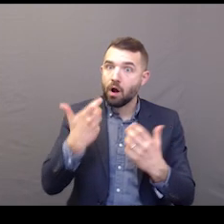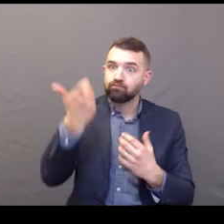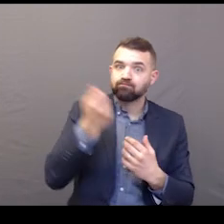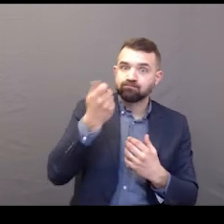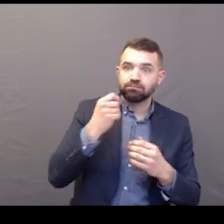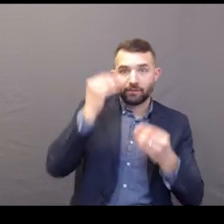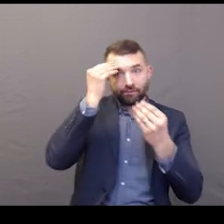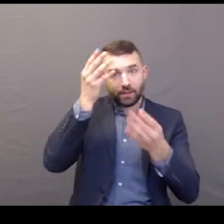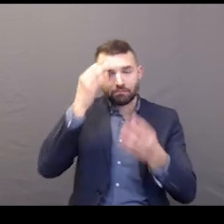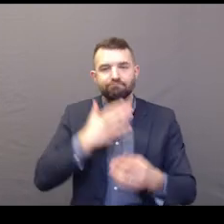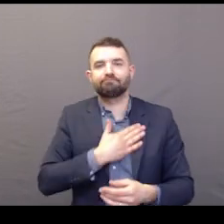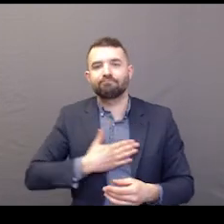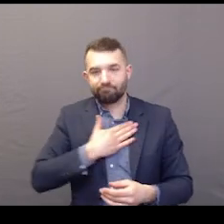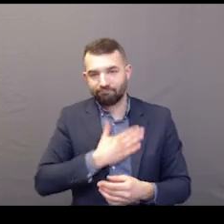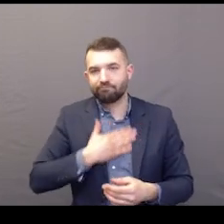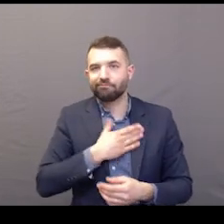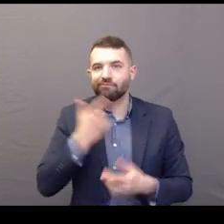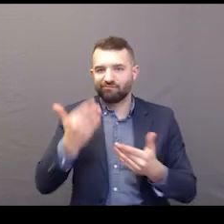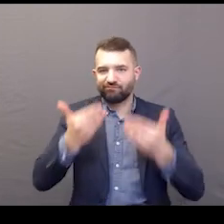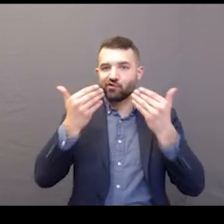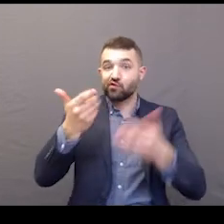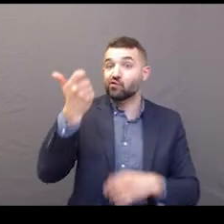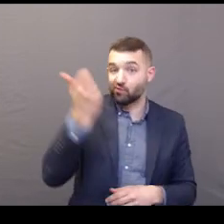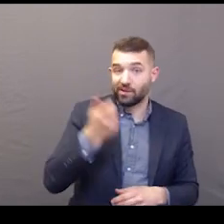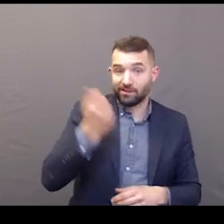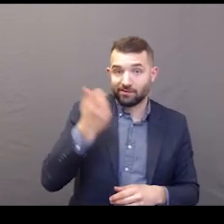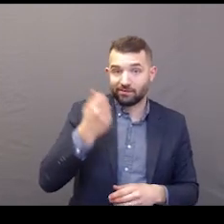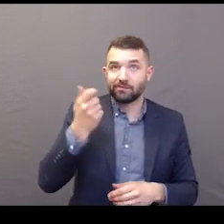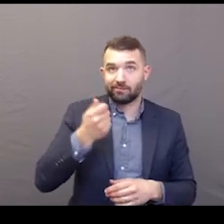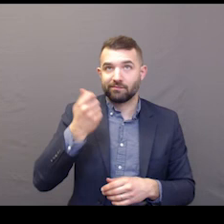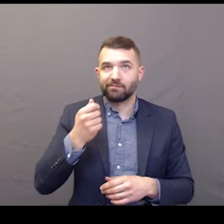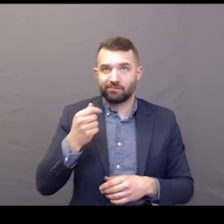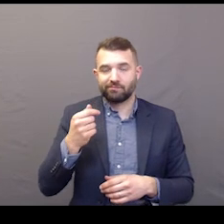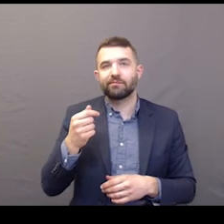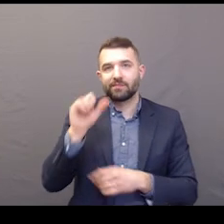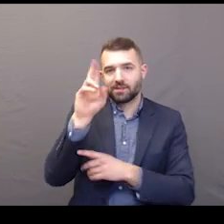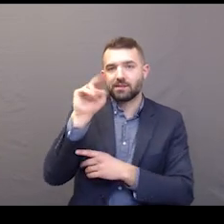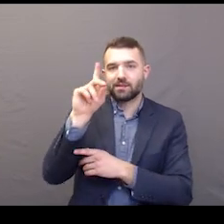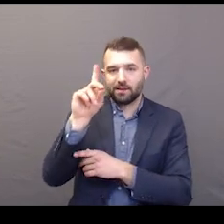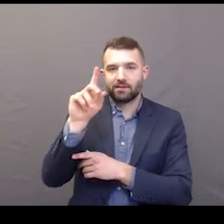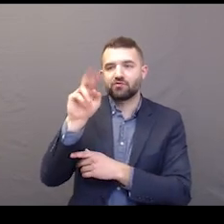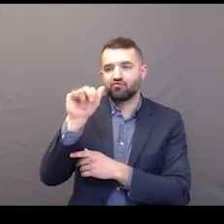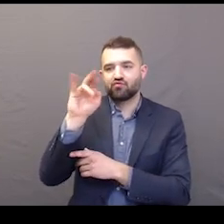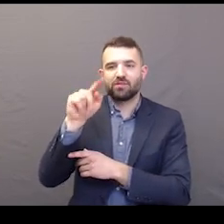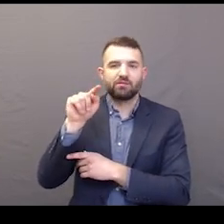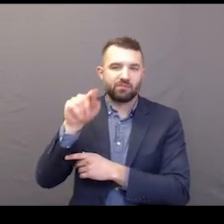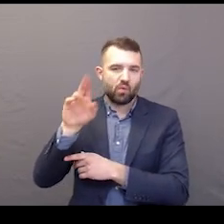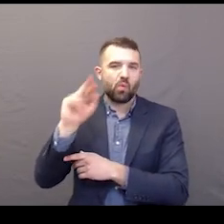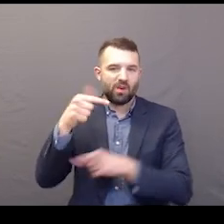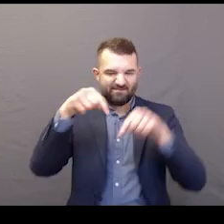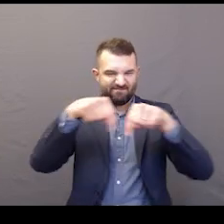please subscribe to project updates at soundtransit.org/sr522brt.